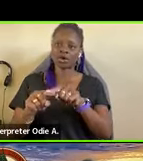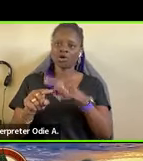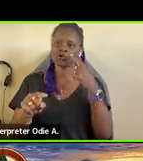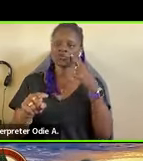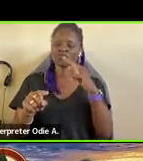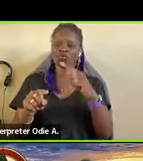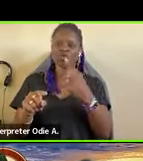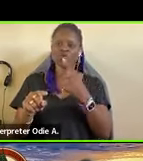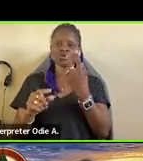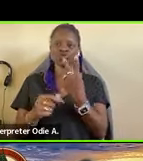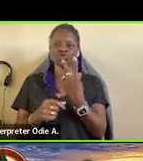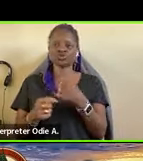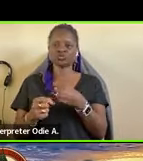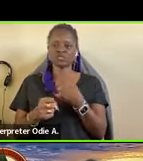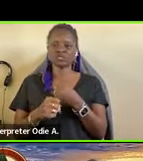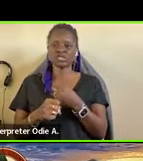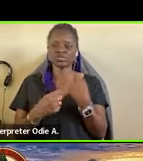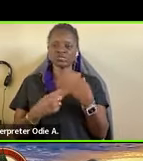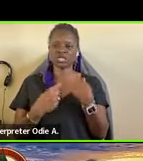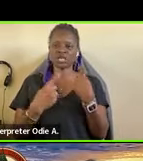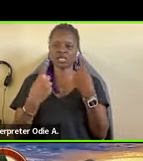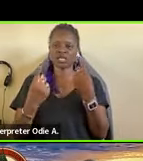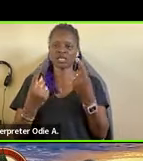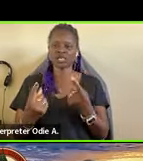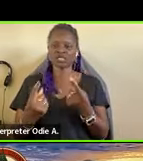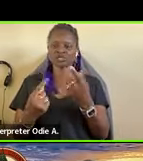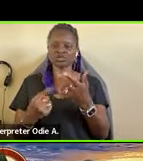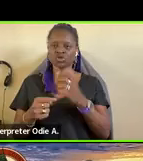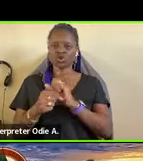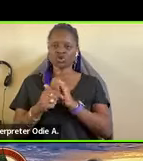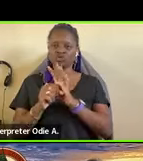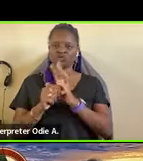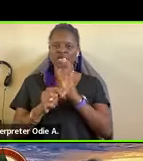And in particular, once the vaccine arrived in Sonoma County in December of